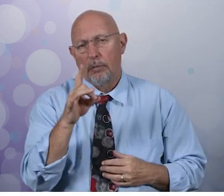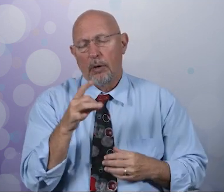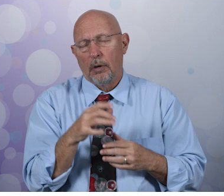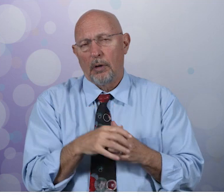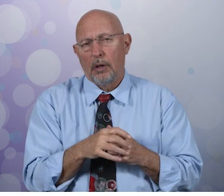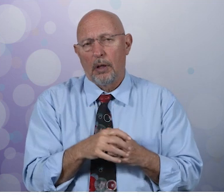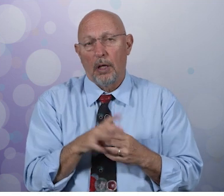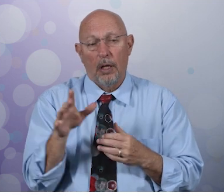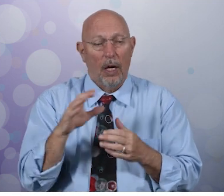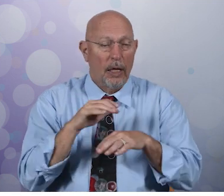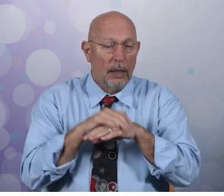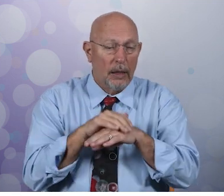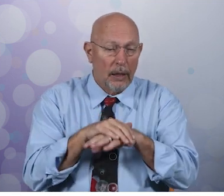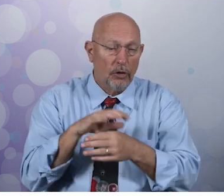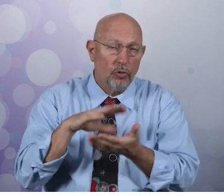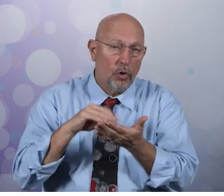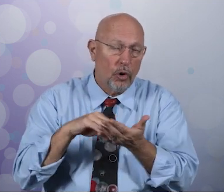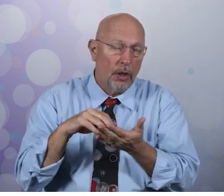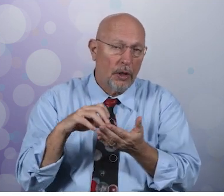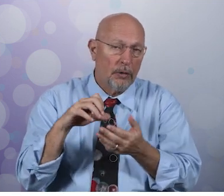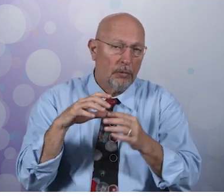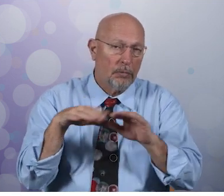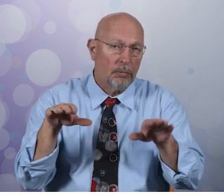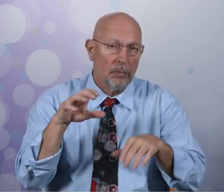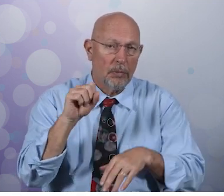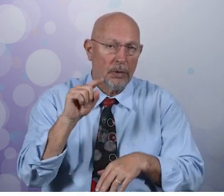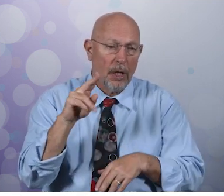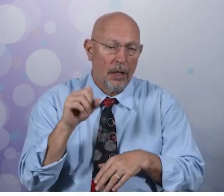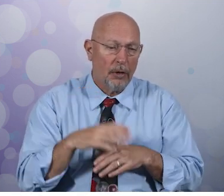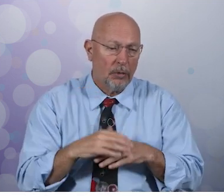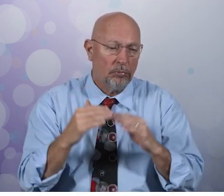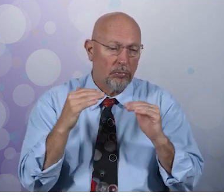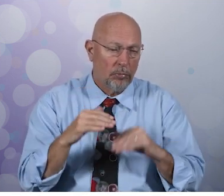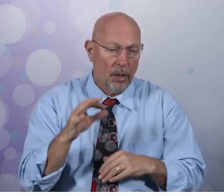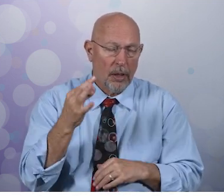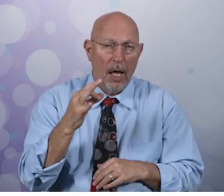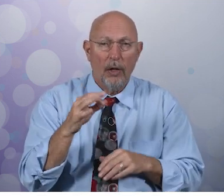status, a student's low reading level or achievement